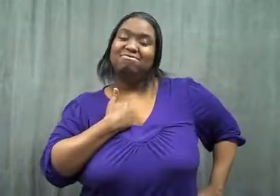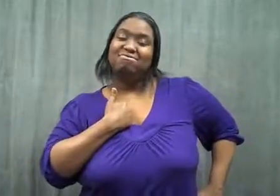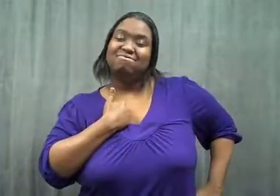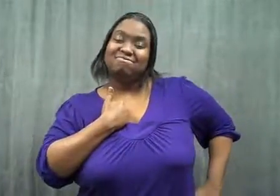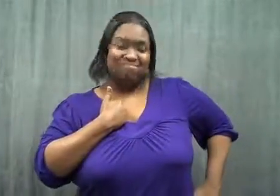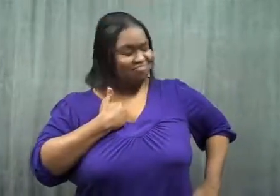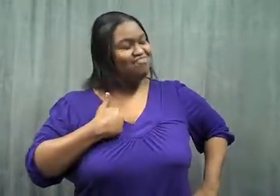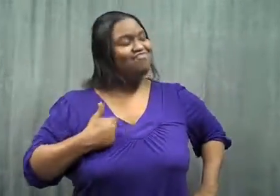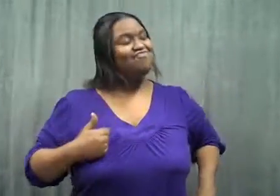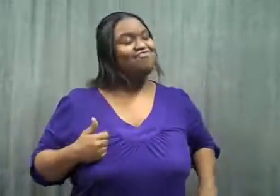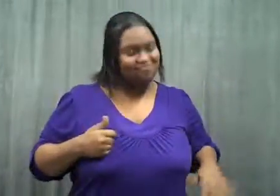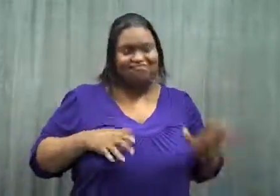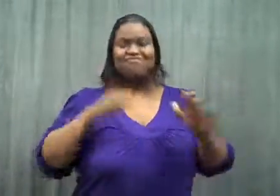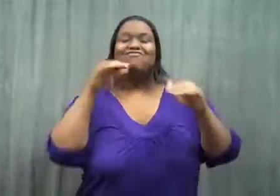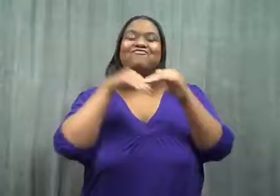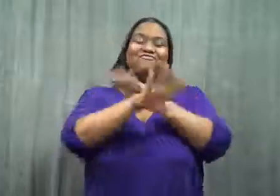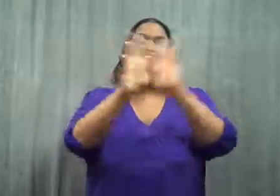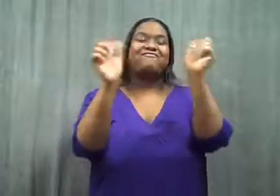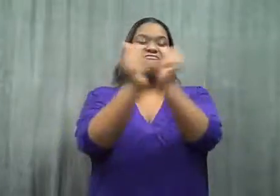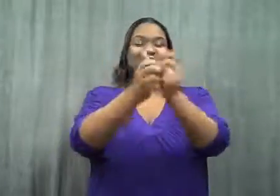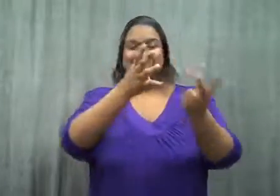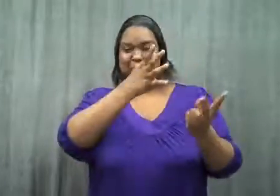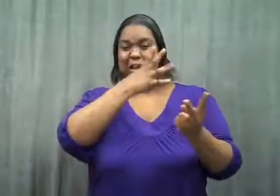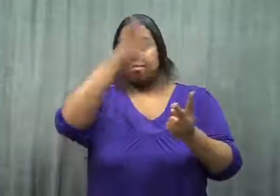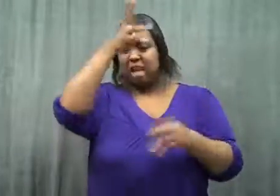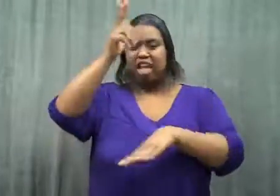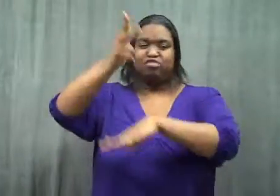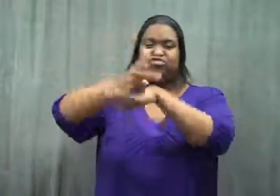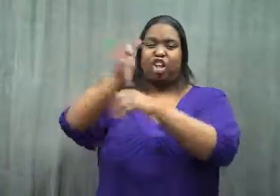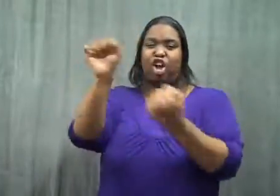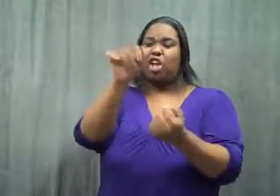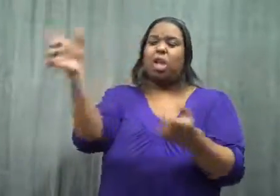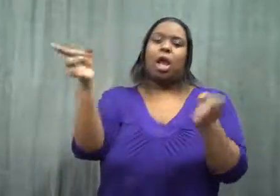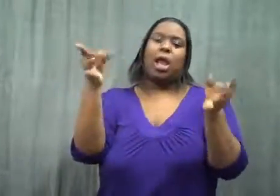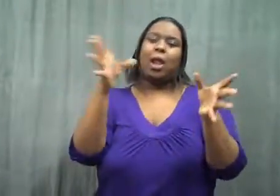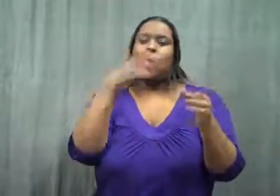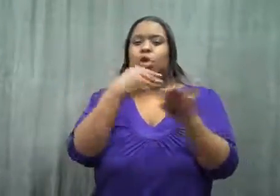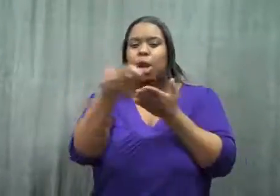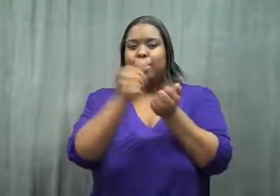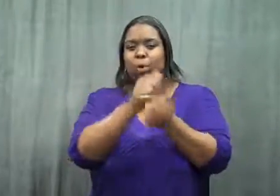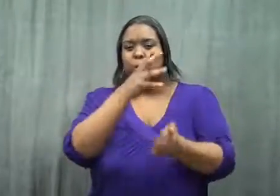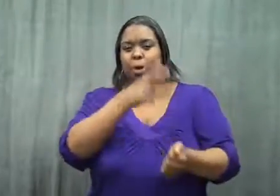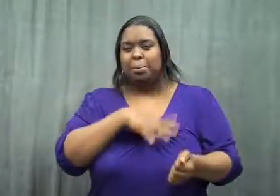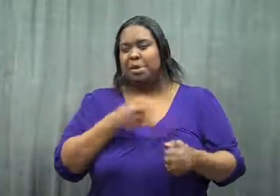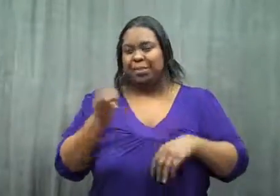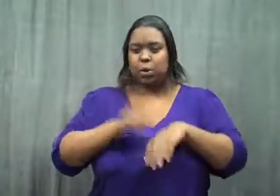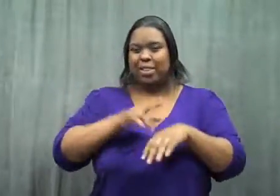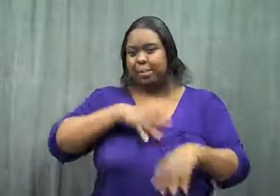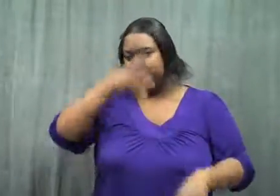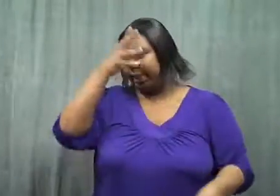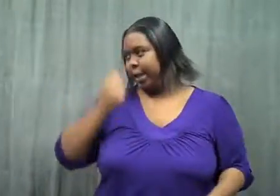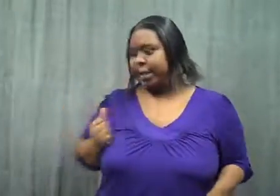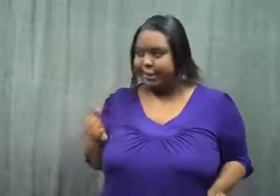We went in the store, Dad stayed in the car. He hated shopping like most men.